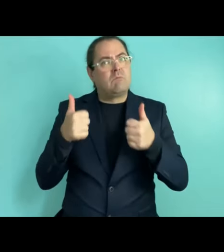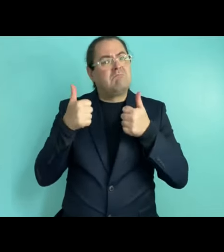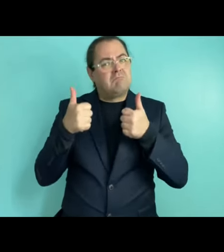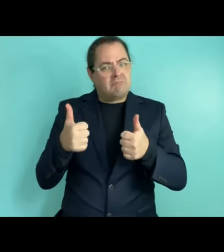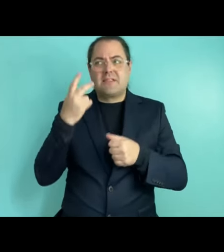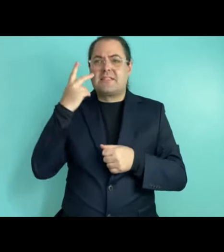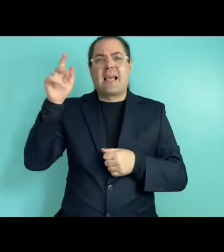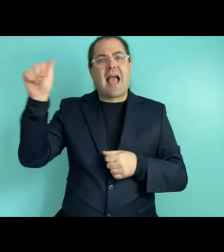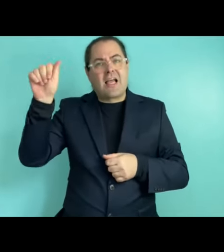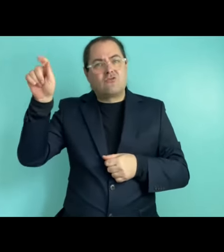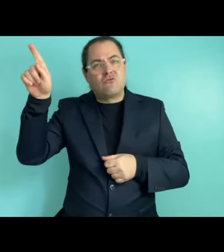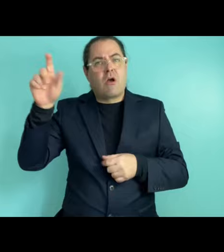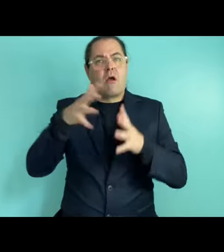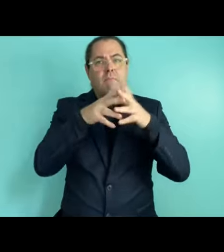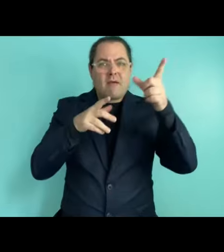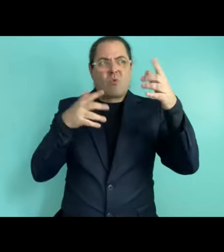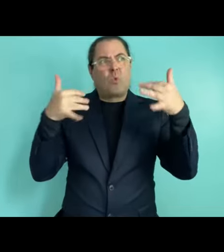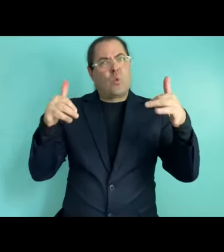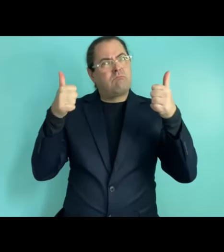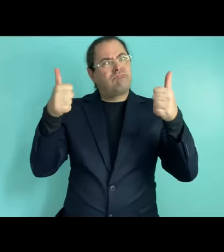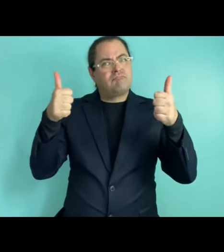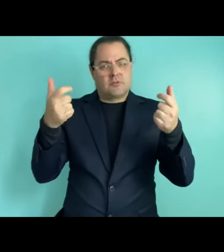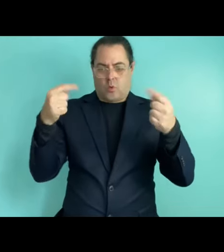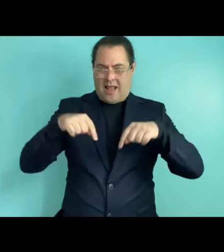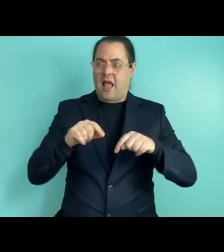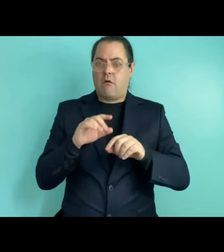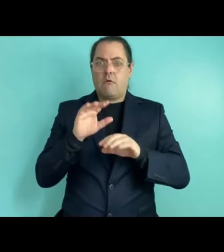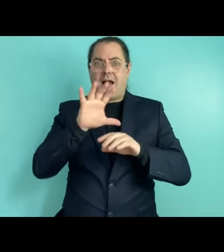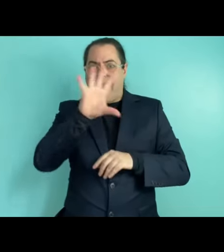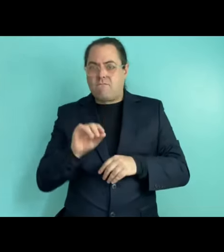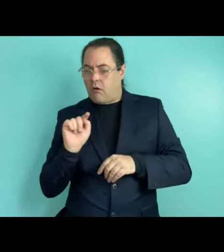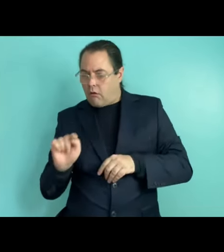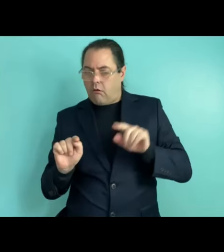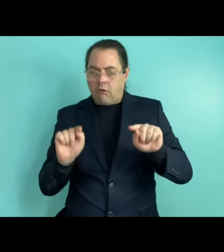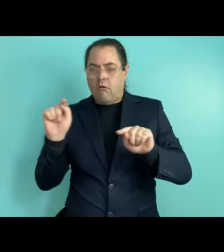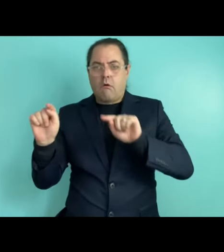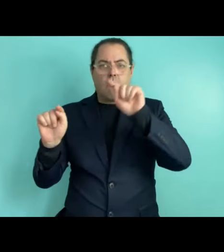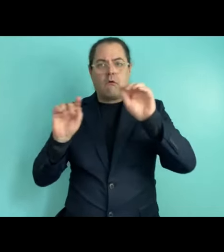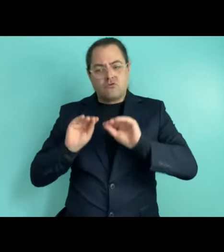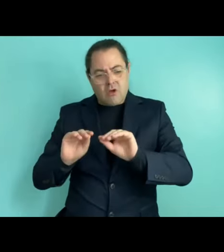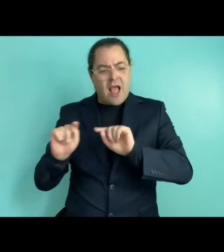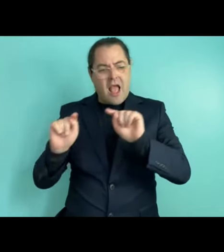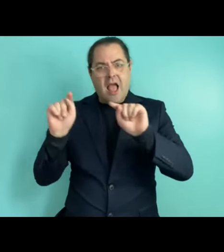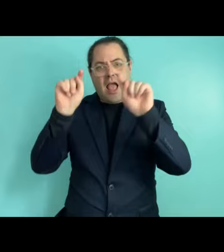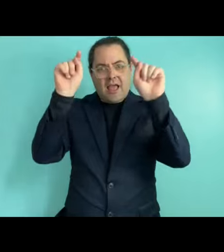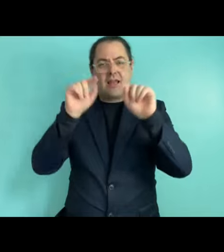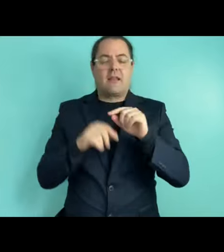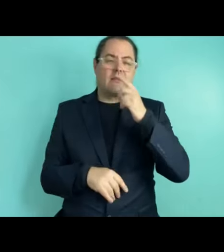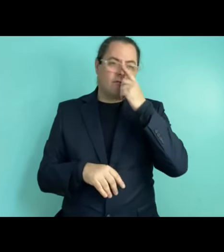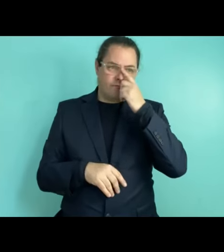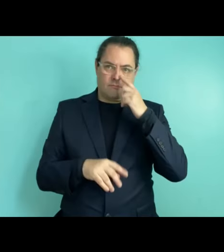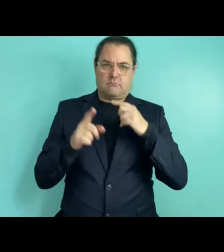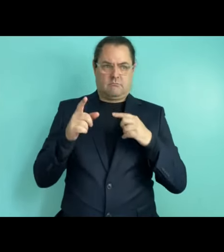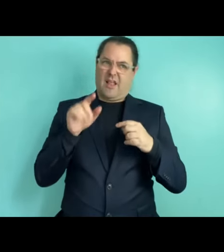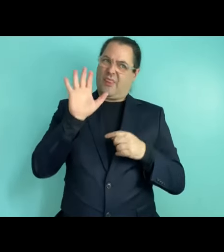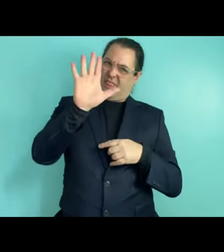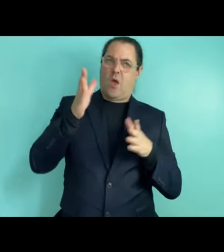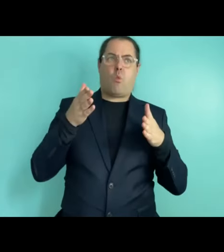15:49:25 With so many trainings across Africa. Having inclusive model in them such that the